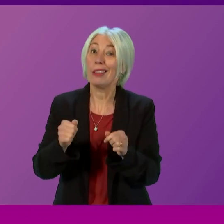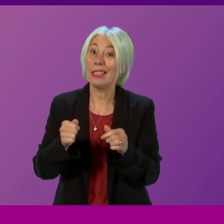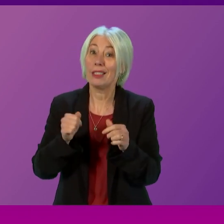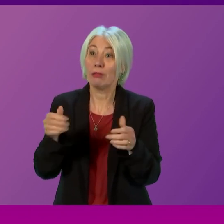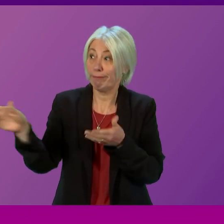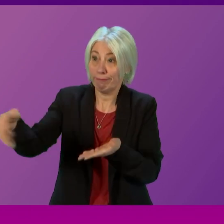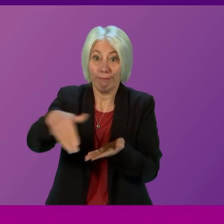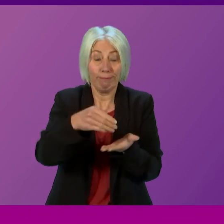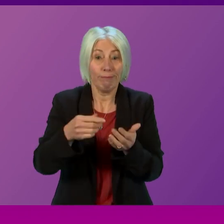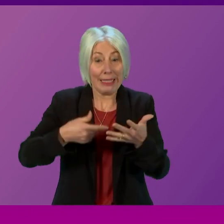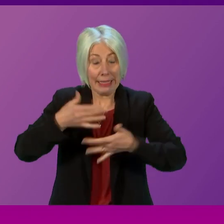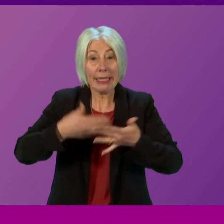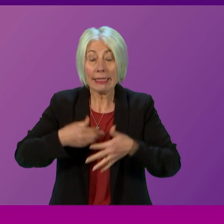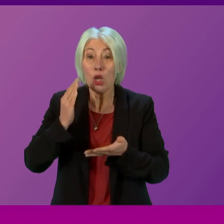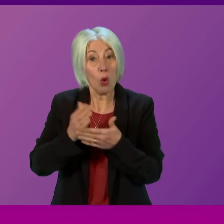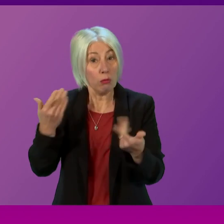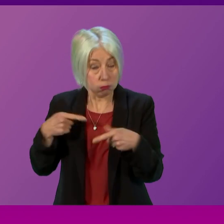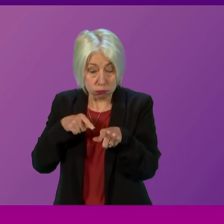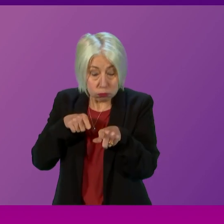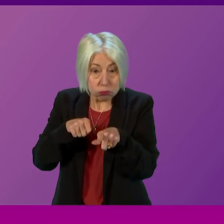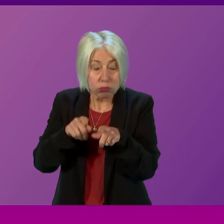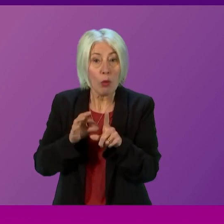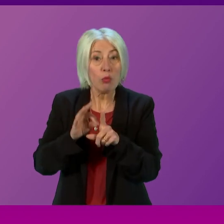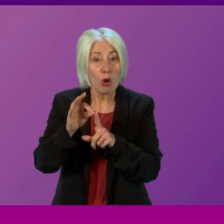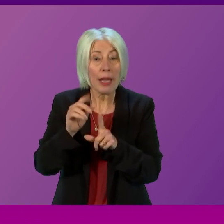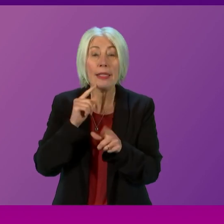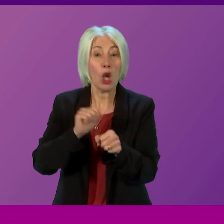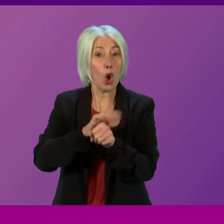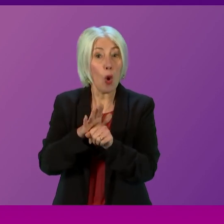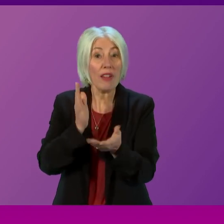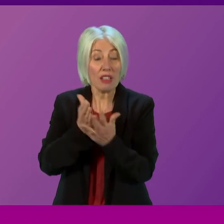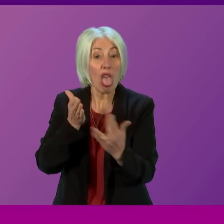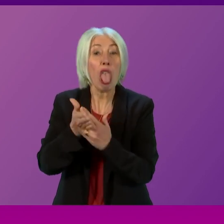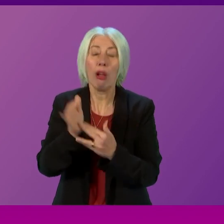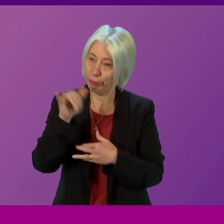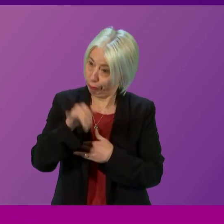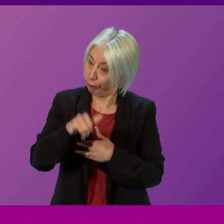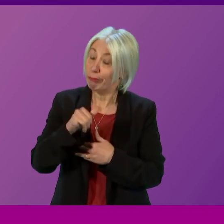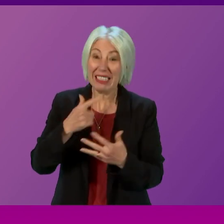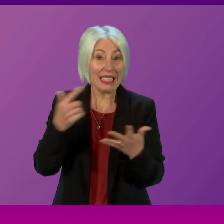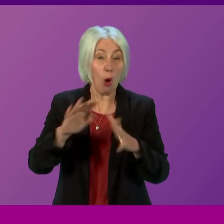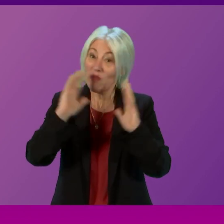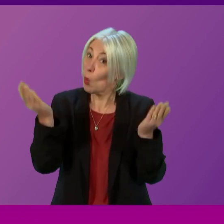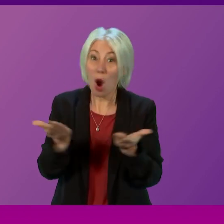That is the progress that we are making. Was it interrupted by Covid? Of course it was—and that was the case in countries across the world. However,